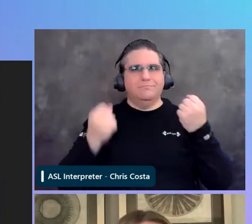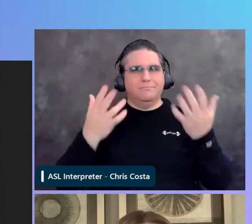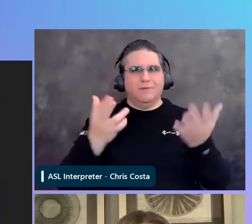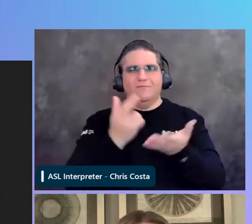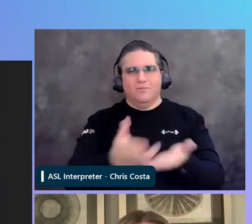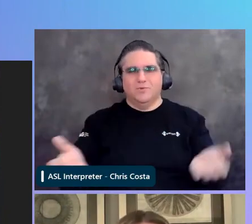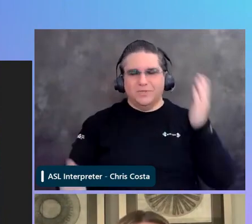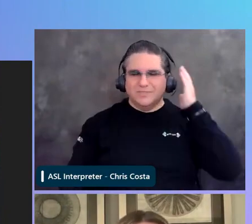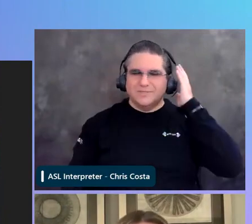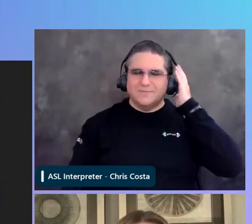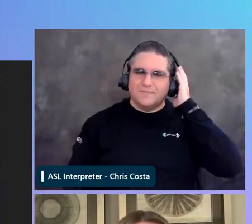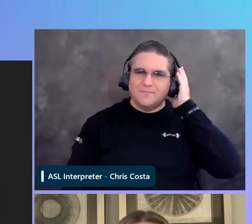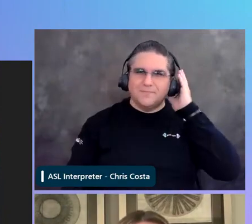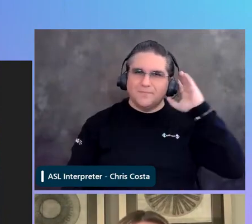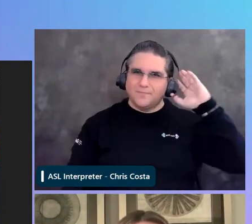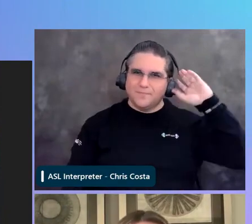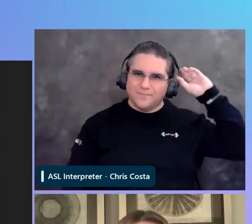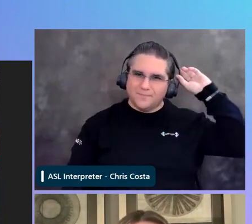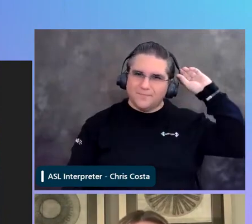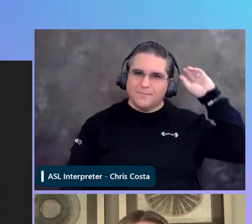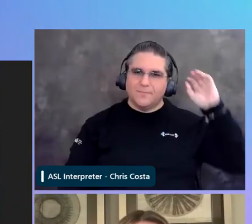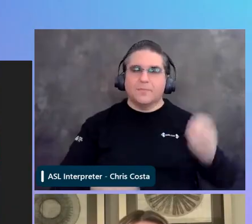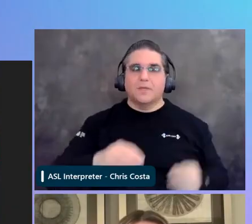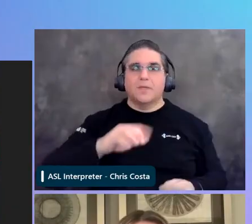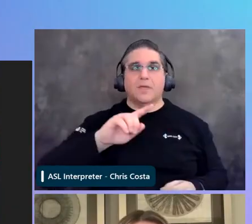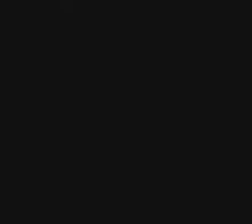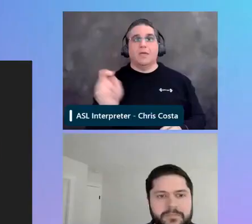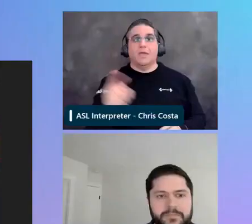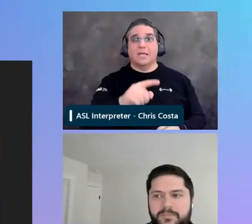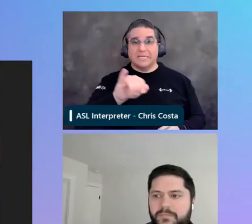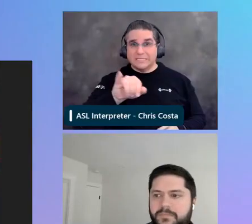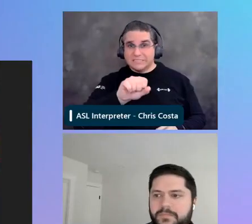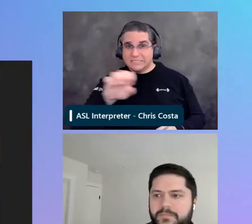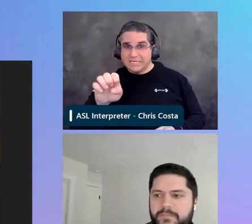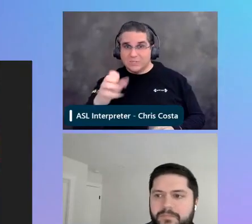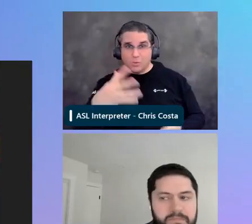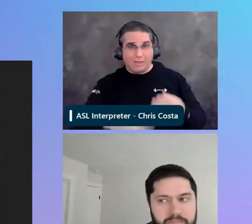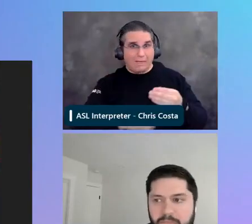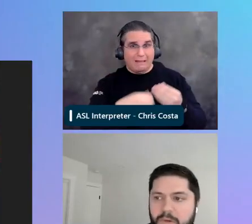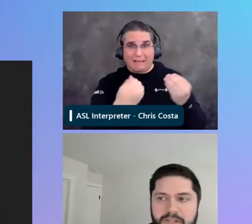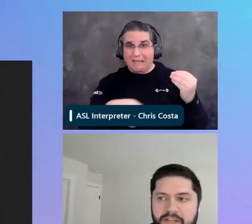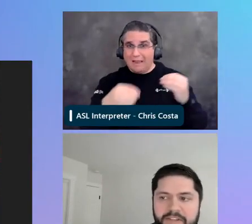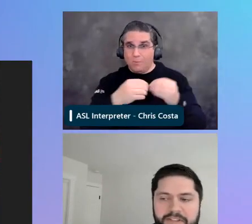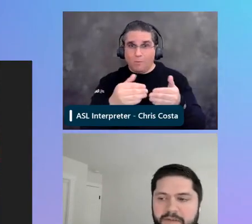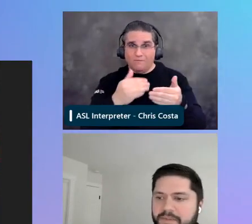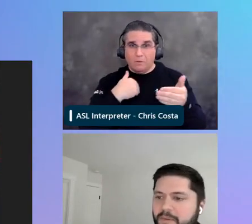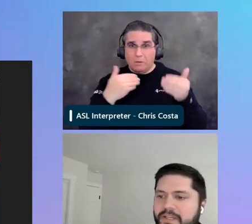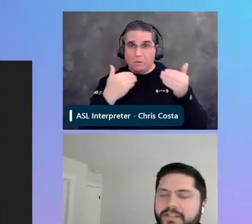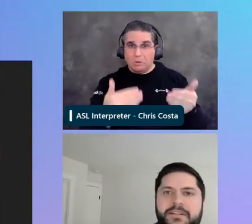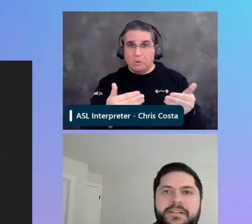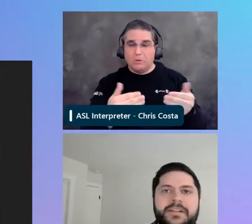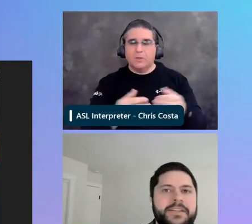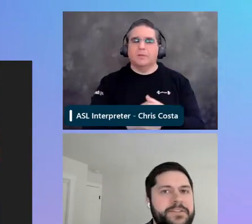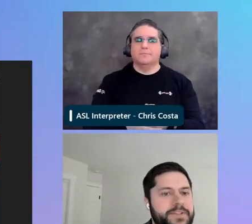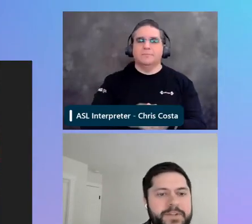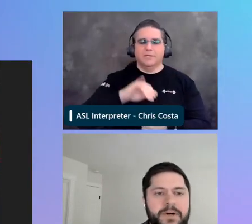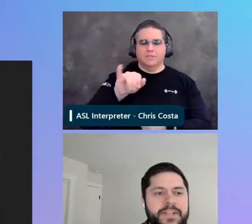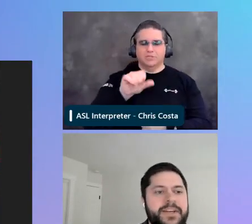Uh, Jesse, anything else to add before I jump into talking about GitHub Copilot? No, I think that